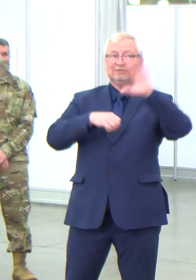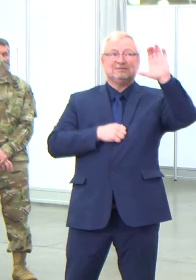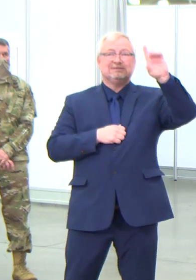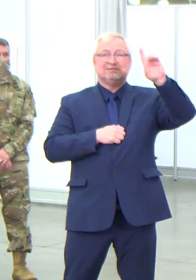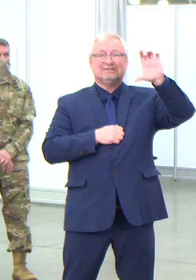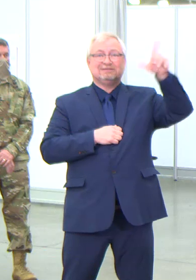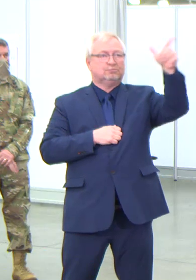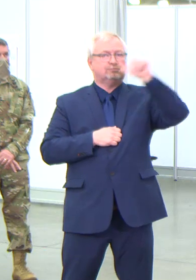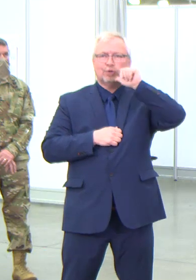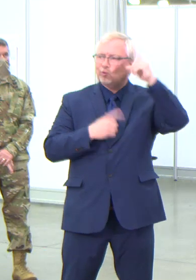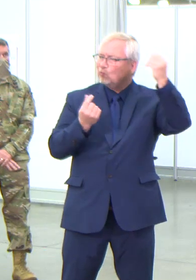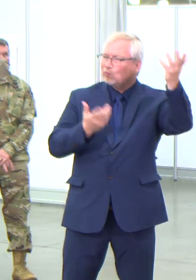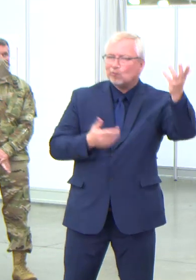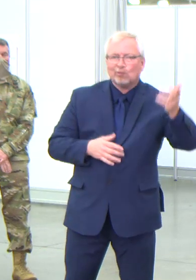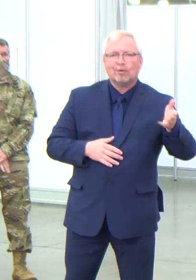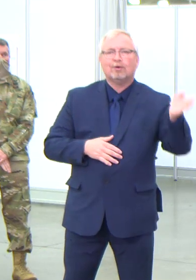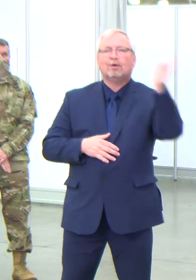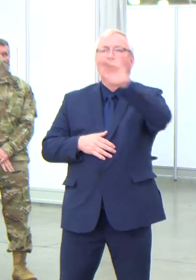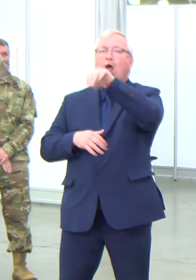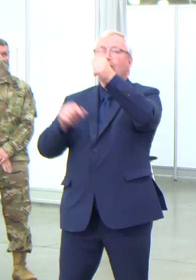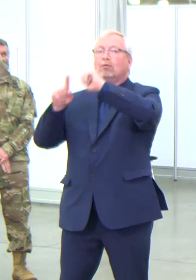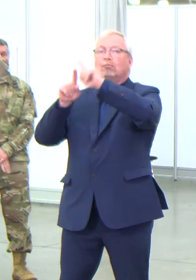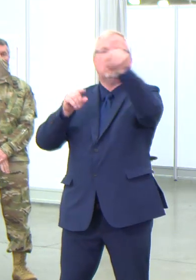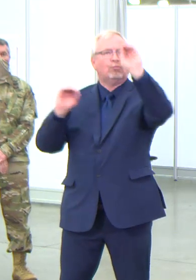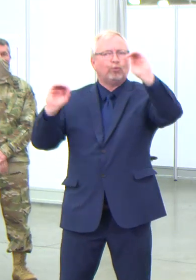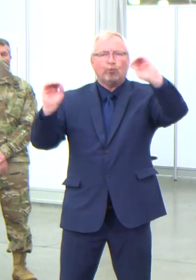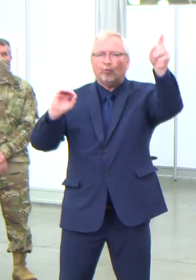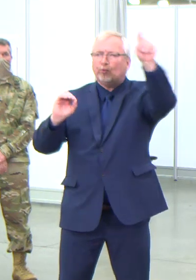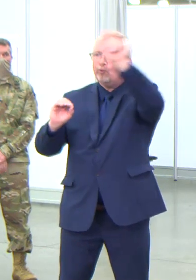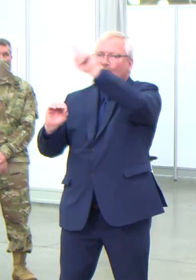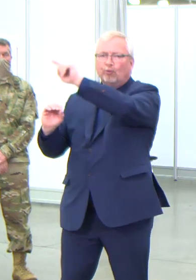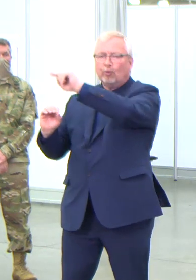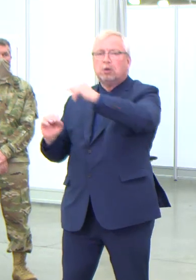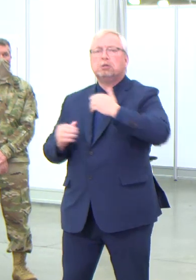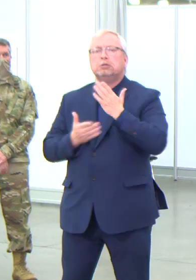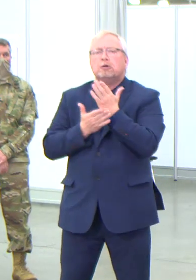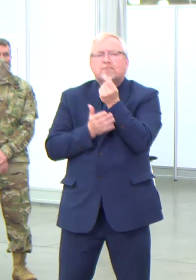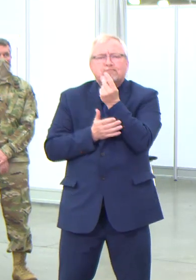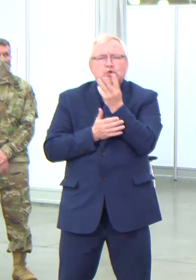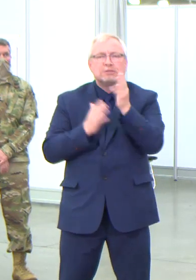the last day or two a couple of cities said they would do it but they haven't really. D.C. said